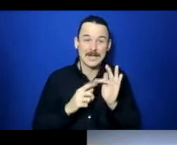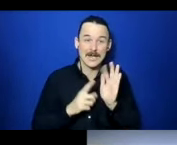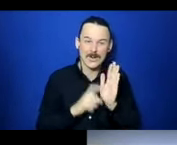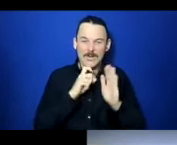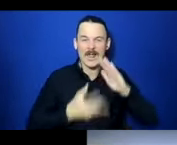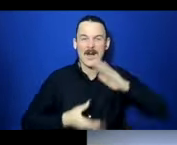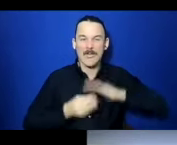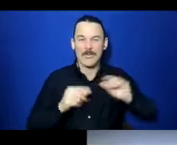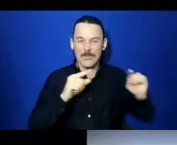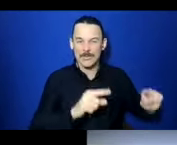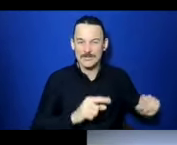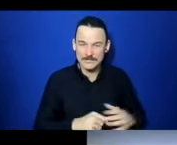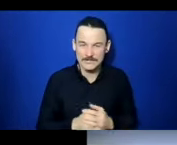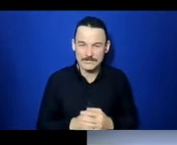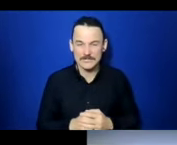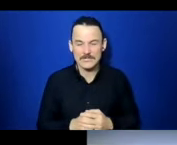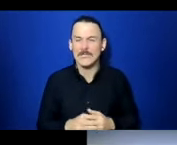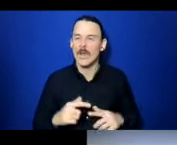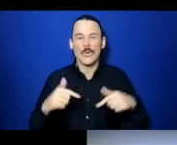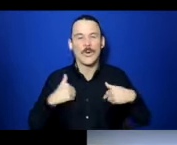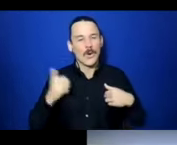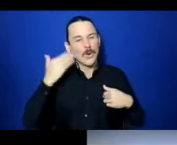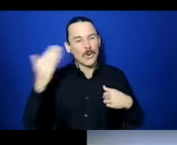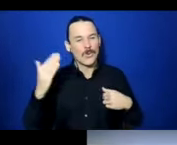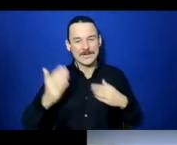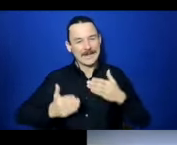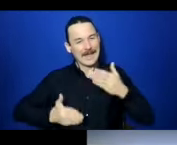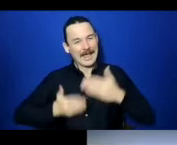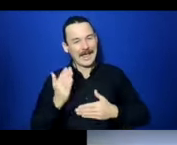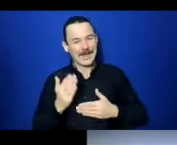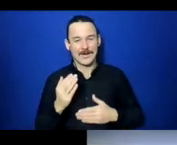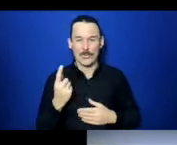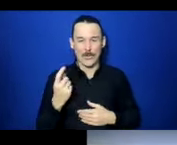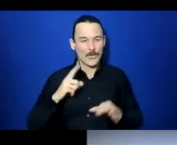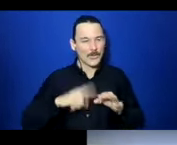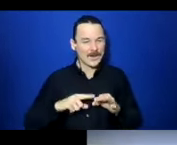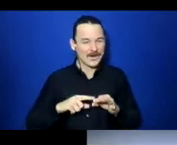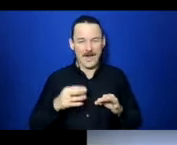We always end with this question to all of our panelists and it's asking, what's what's one